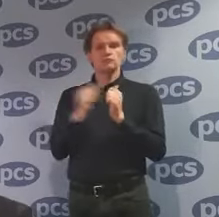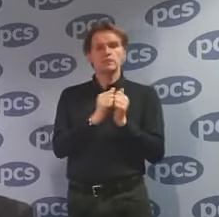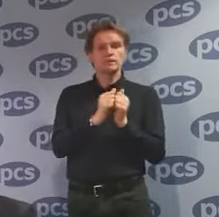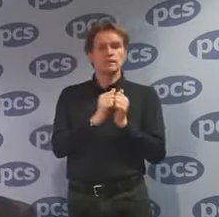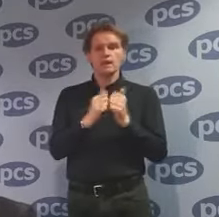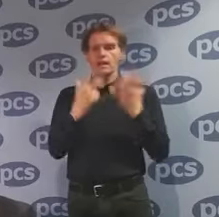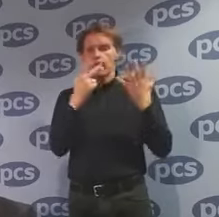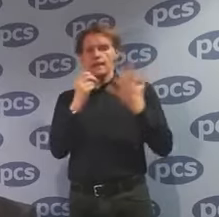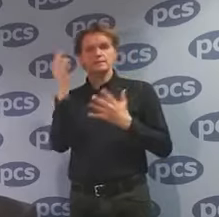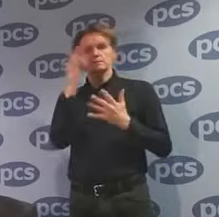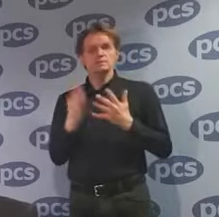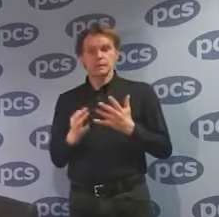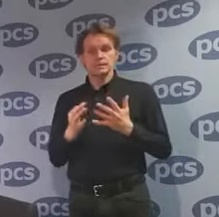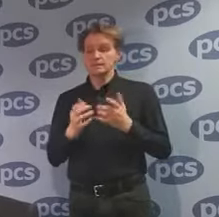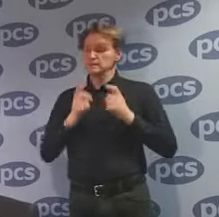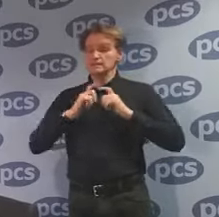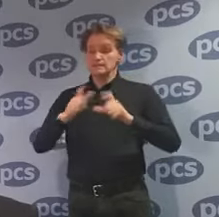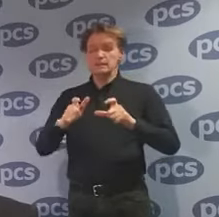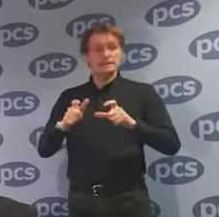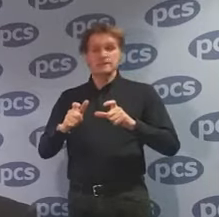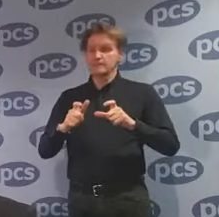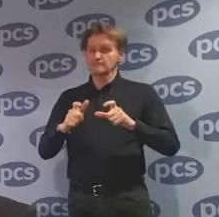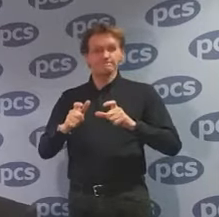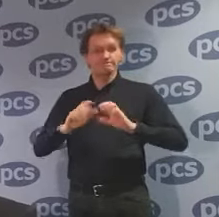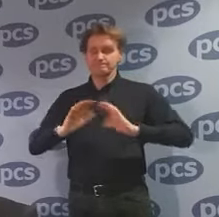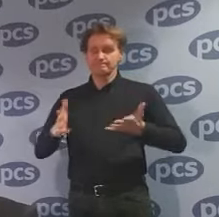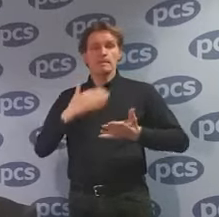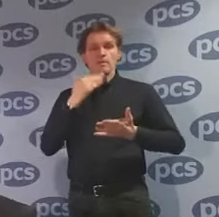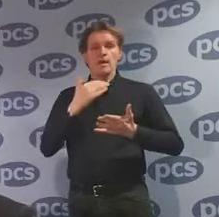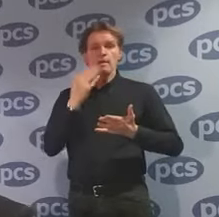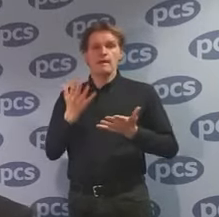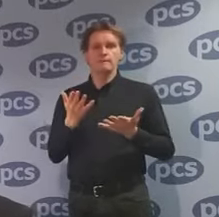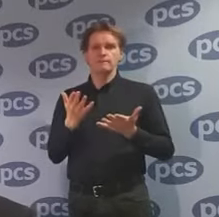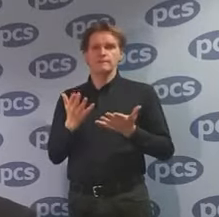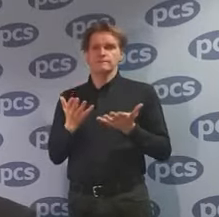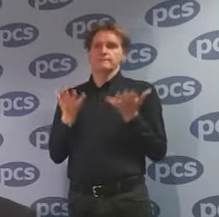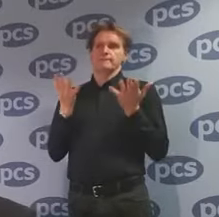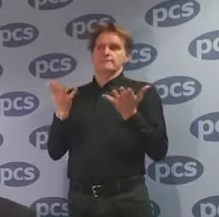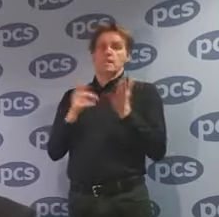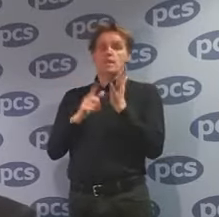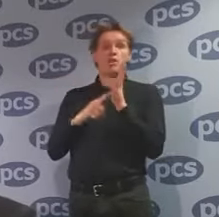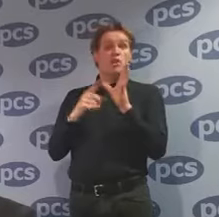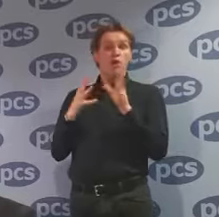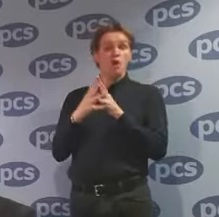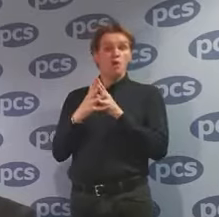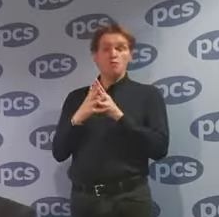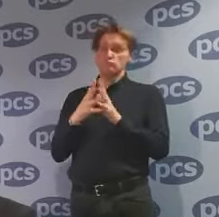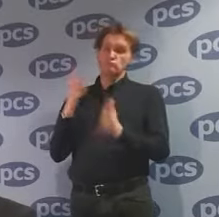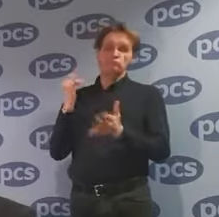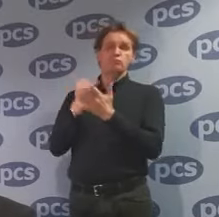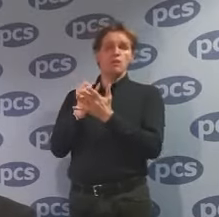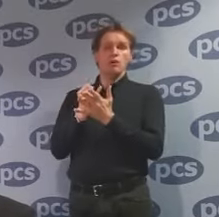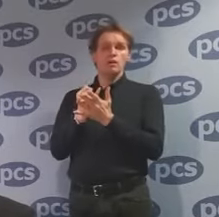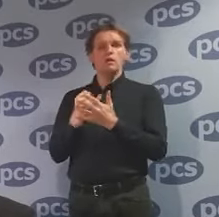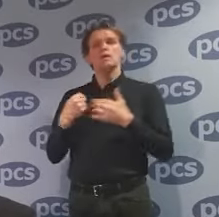still wouldn't be a lawful strike it's sort of highlights how outrageous the law is but it still tells us we've got a little bit of work to do